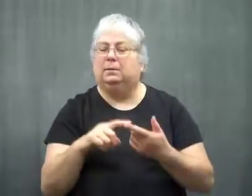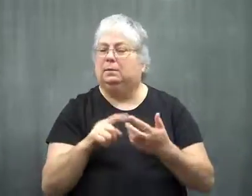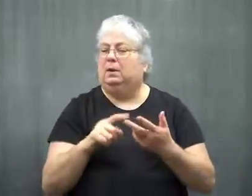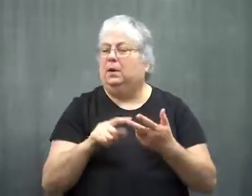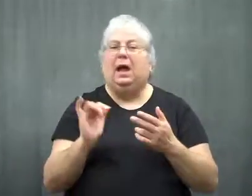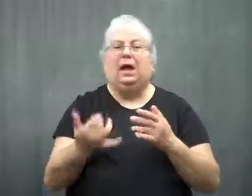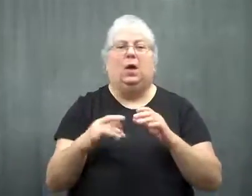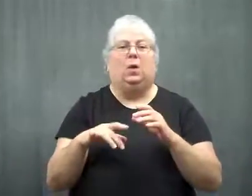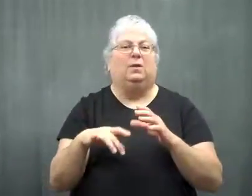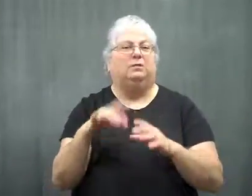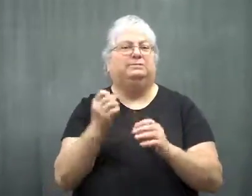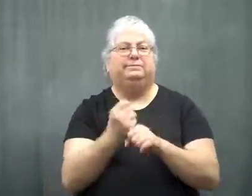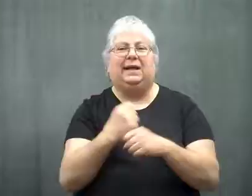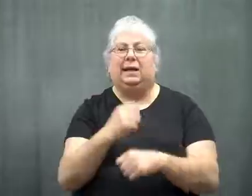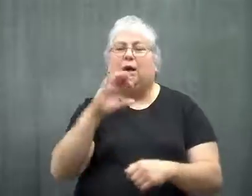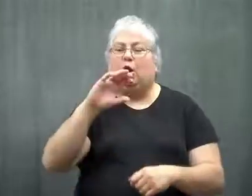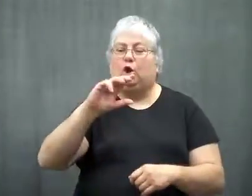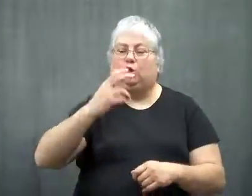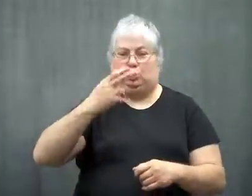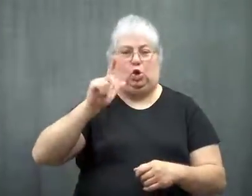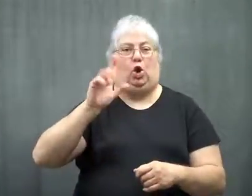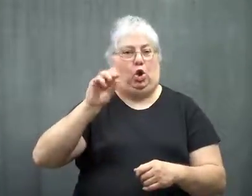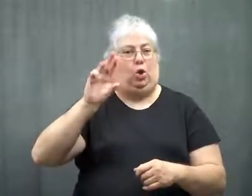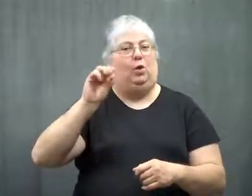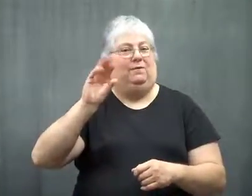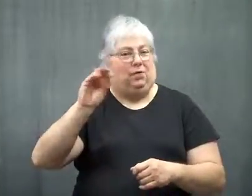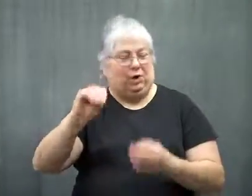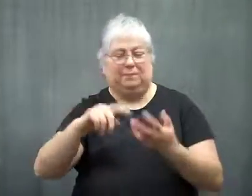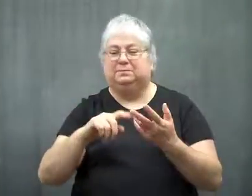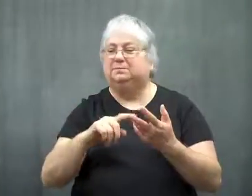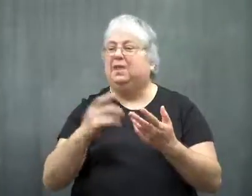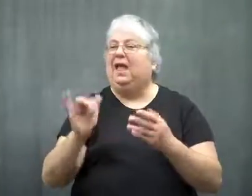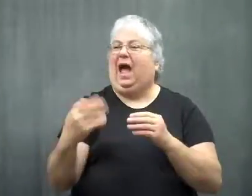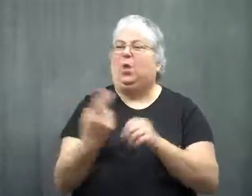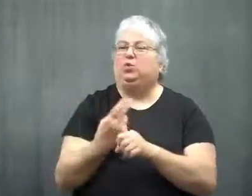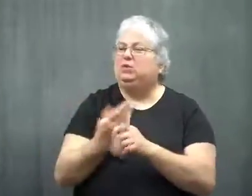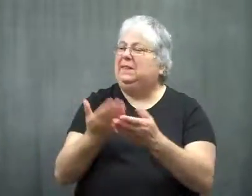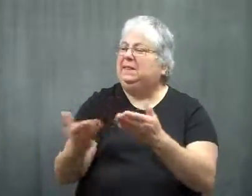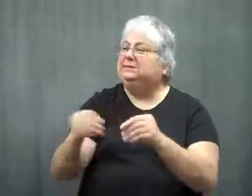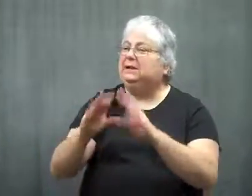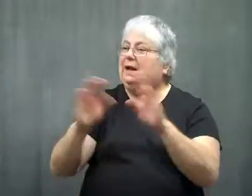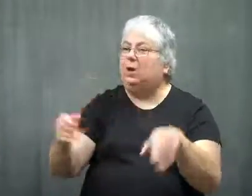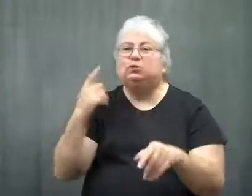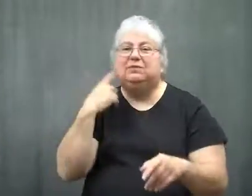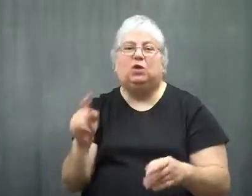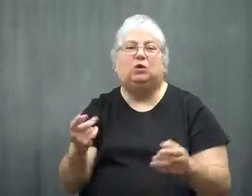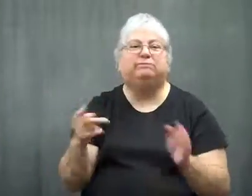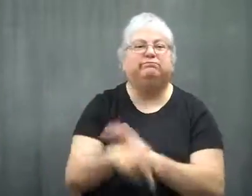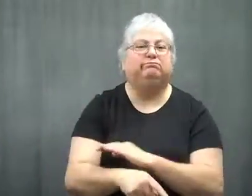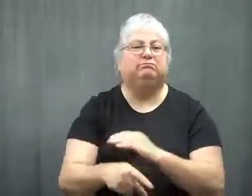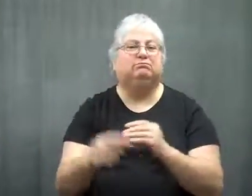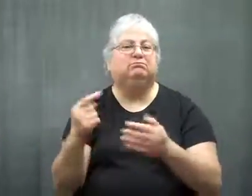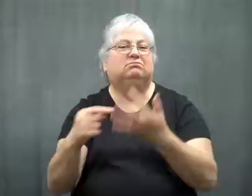how to make chloroform and how to make weapons from household items.